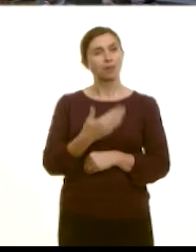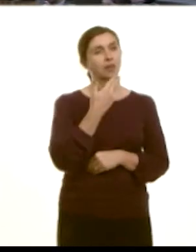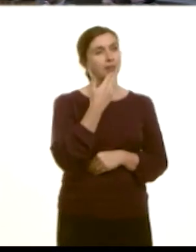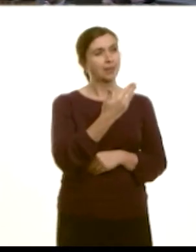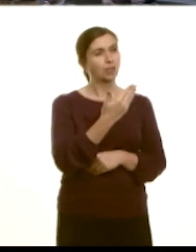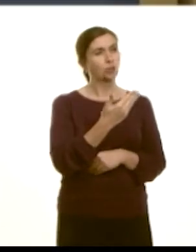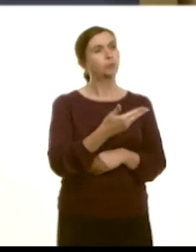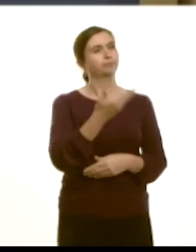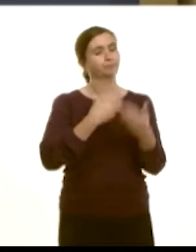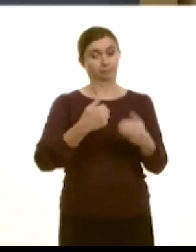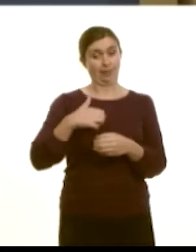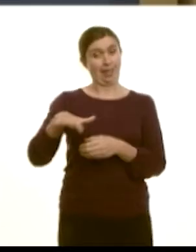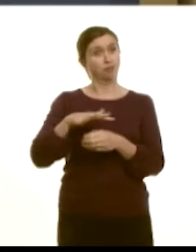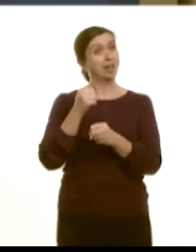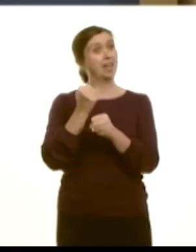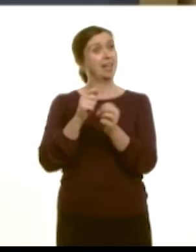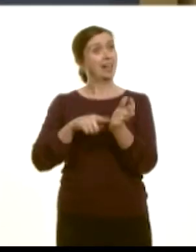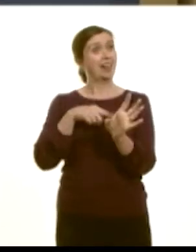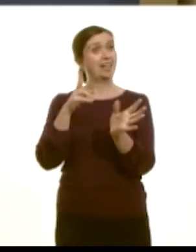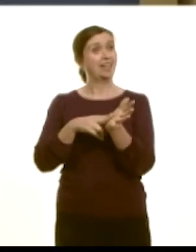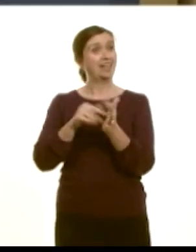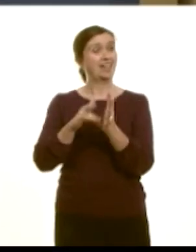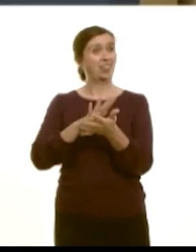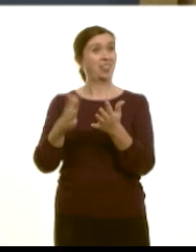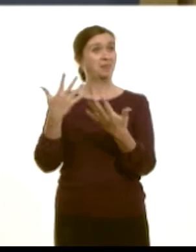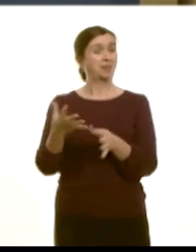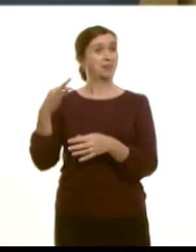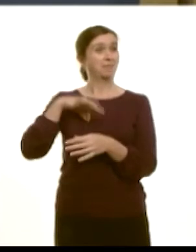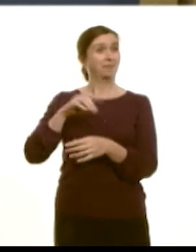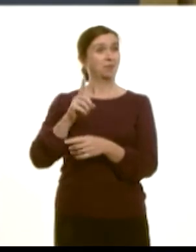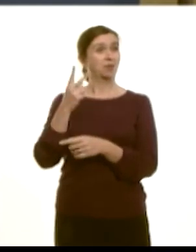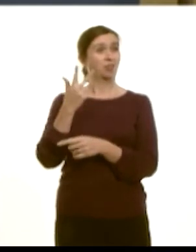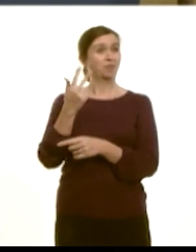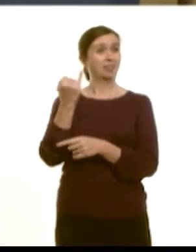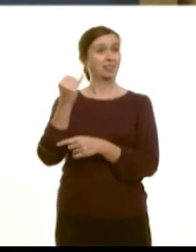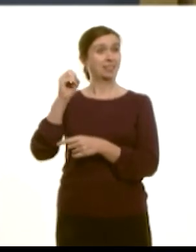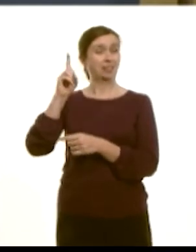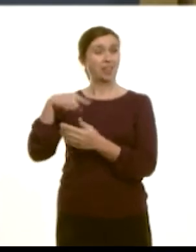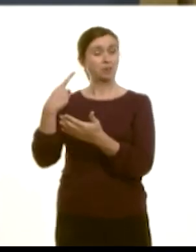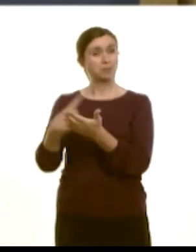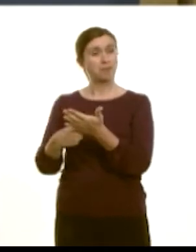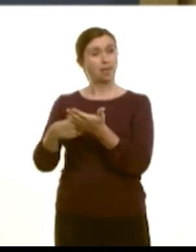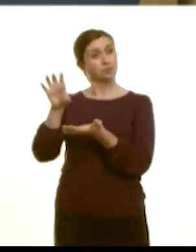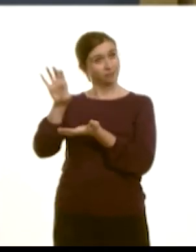funding. Gwenda Thomas: Thank you for that response. In my constituency, Glynneath has benefited from £360,000 of funding that has vastly